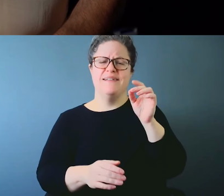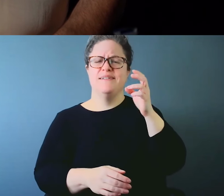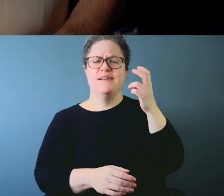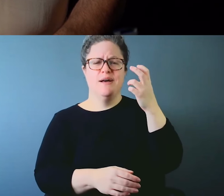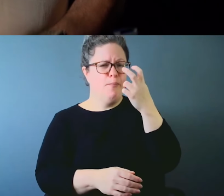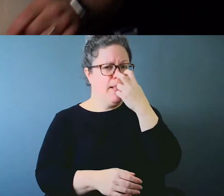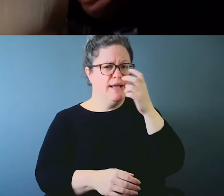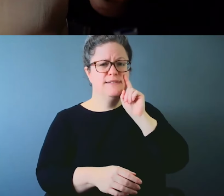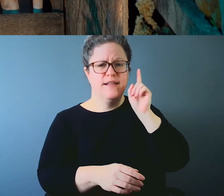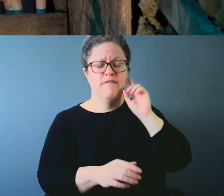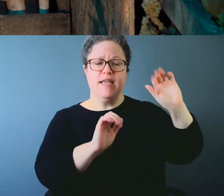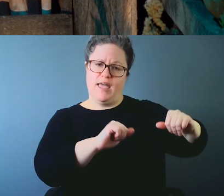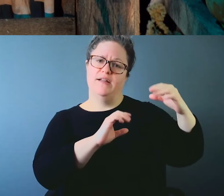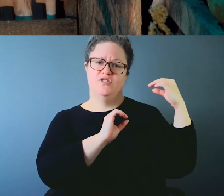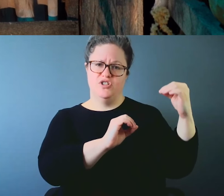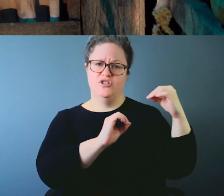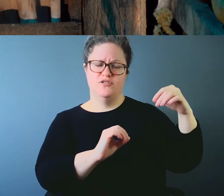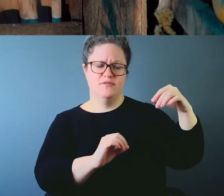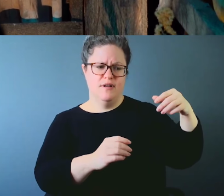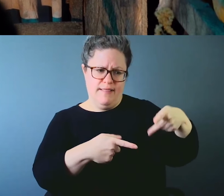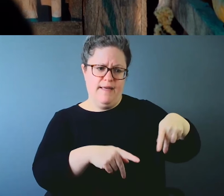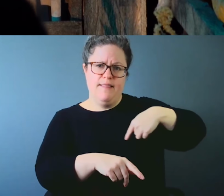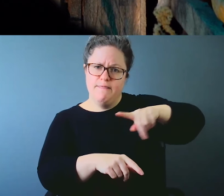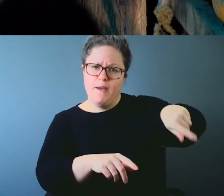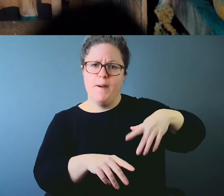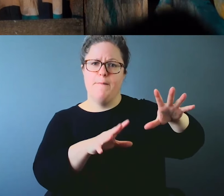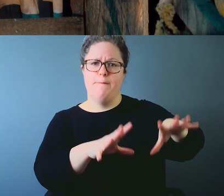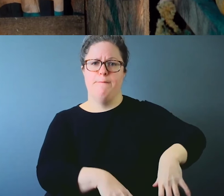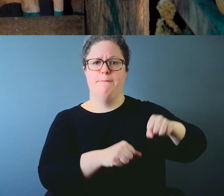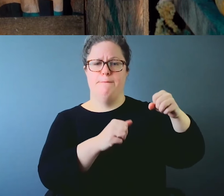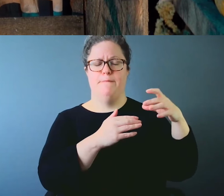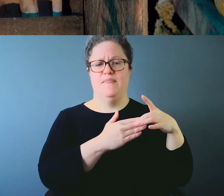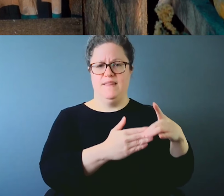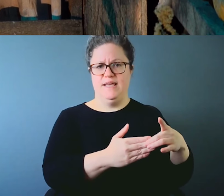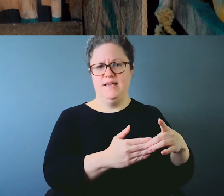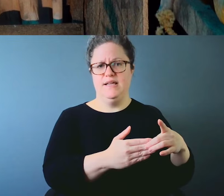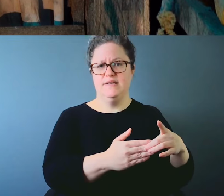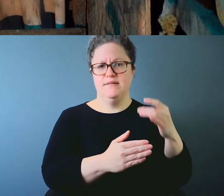I'm a great believer in learn- let them take the lead you know whenever possible.